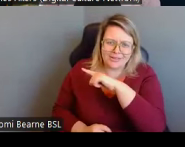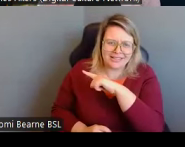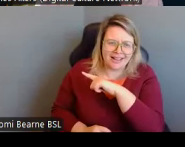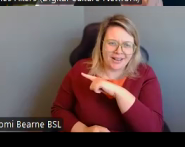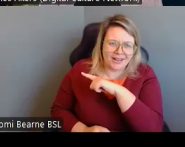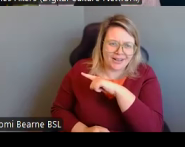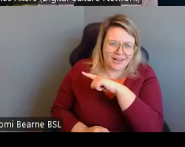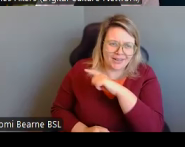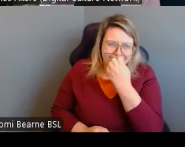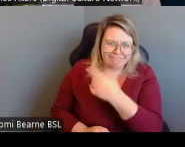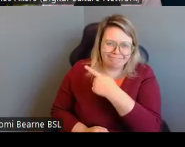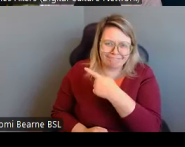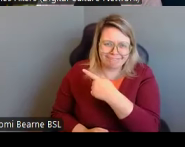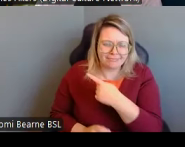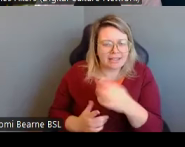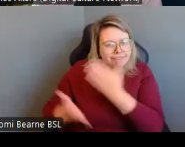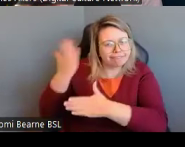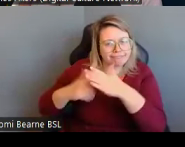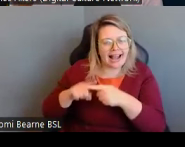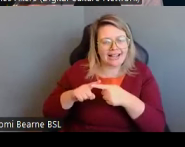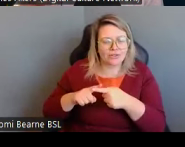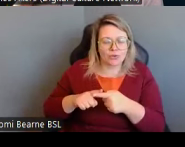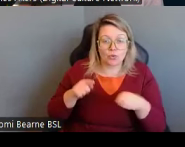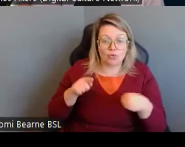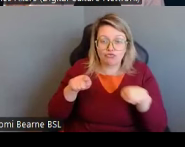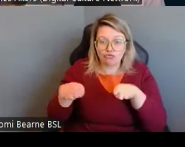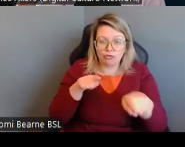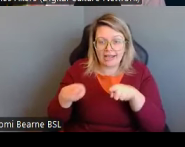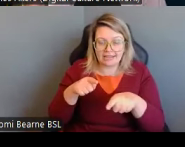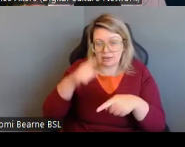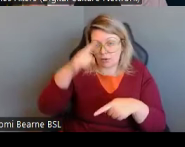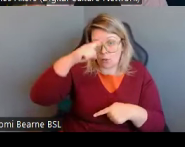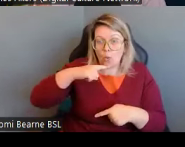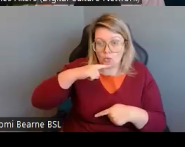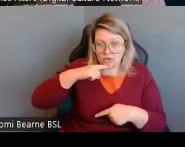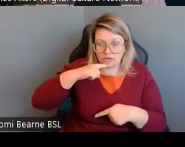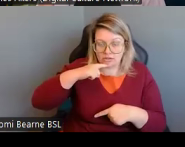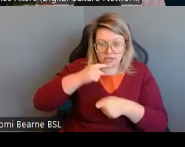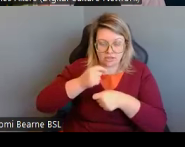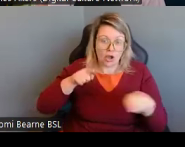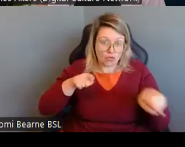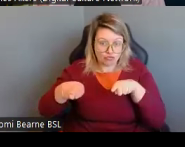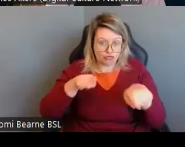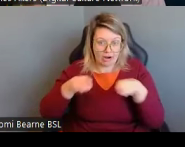Thinking back to our racehorses, racehorses are all about one thing, one winner